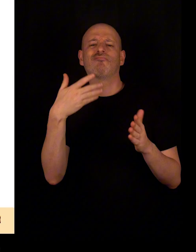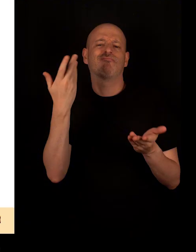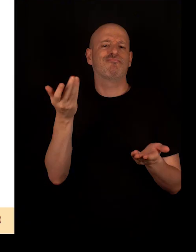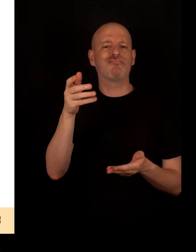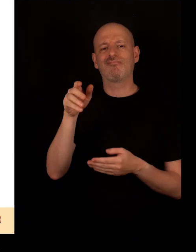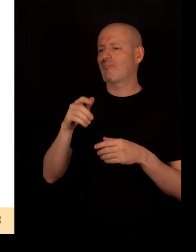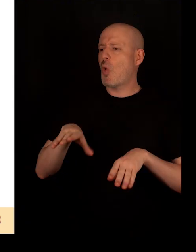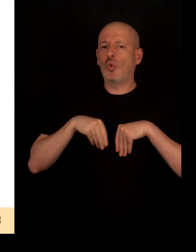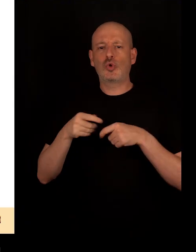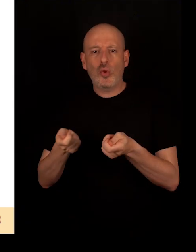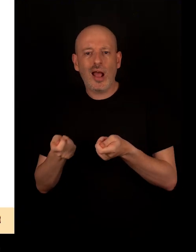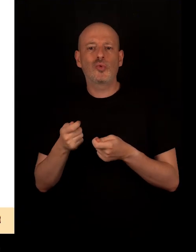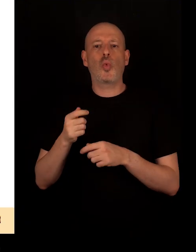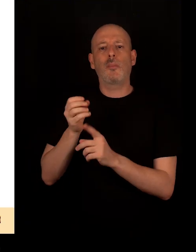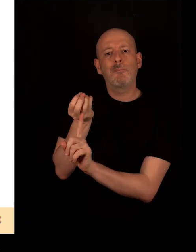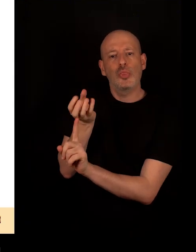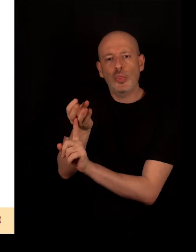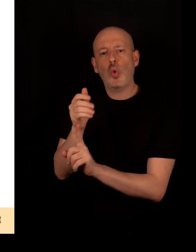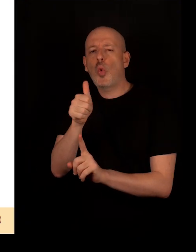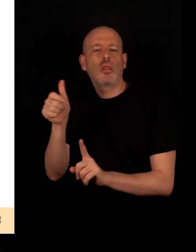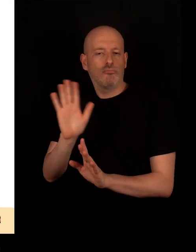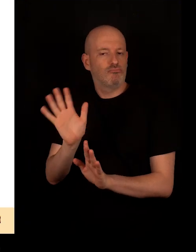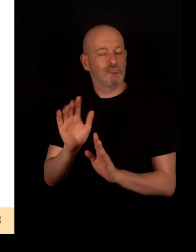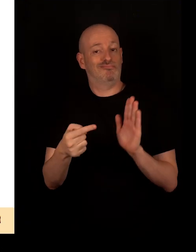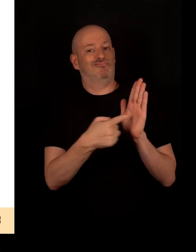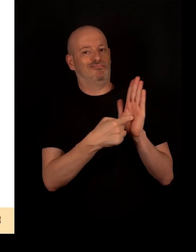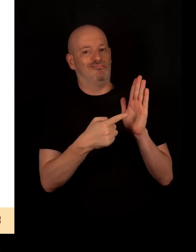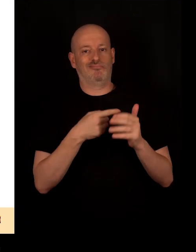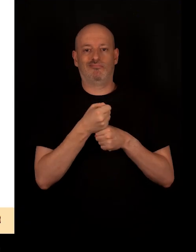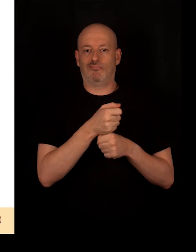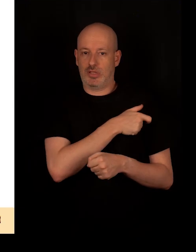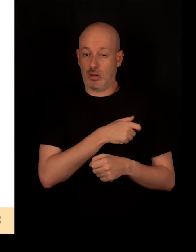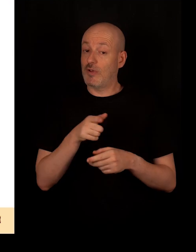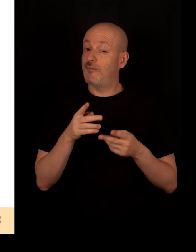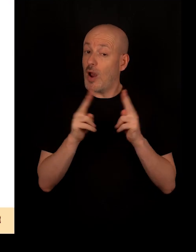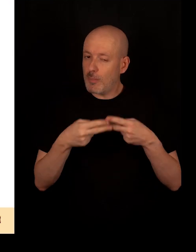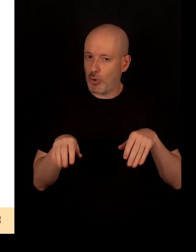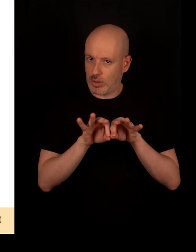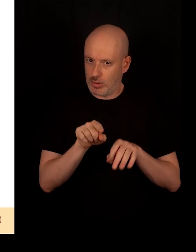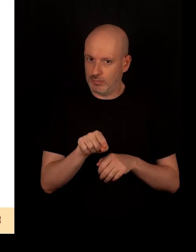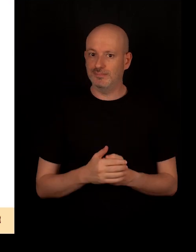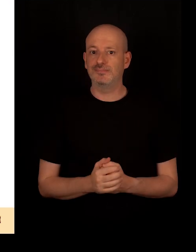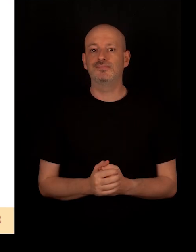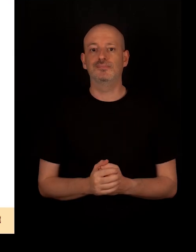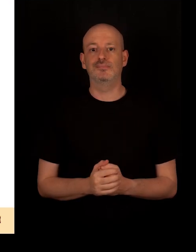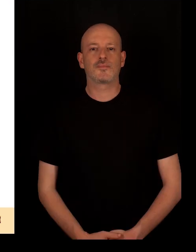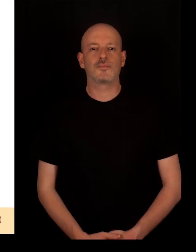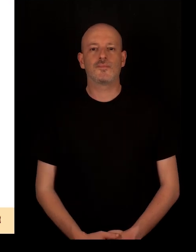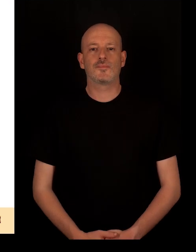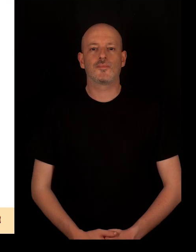So it should not be signed by the hosting coordinator or the mentor or anyone else. That's very important.